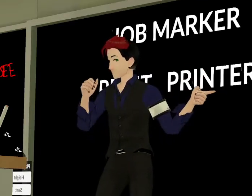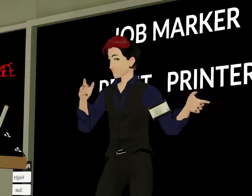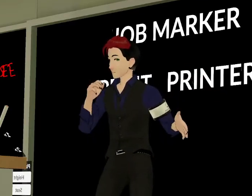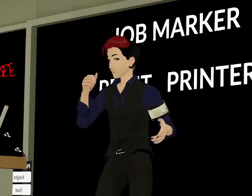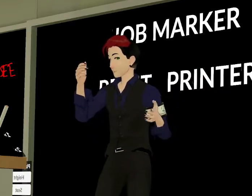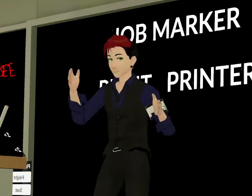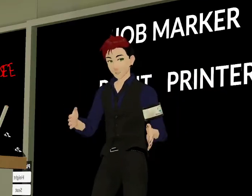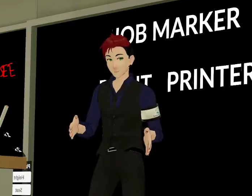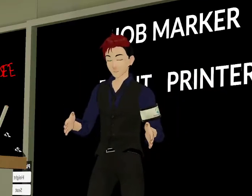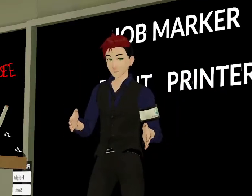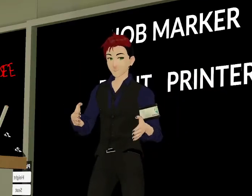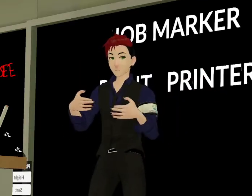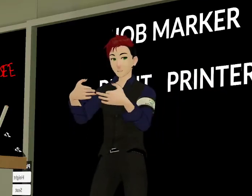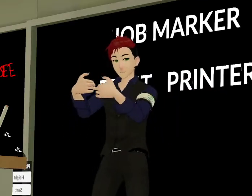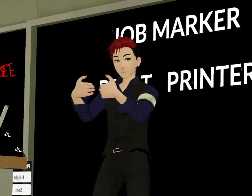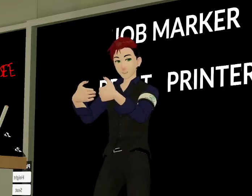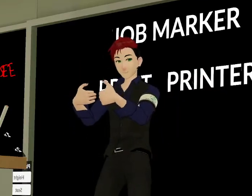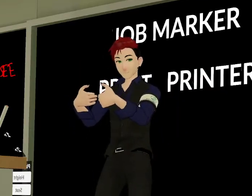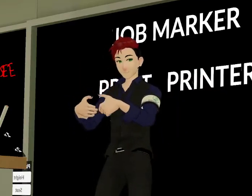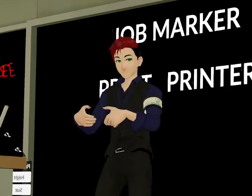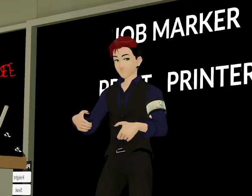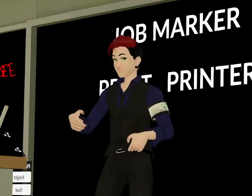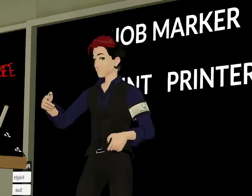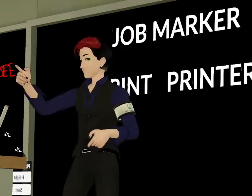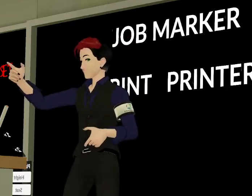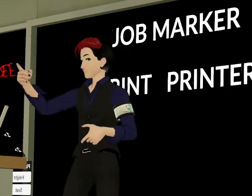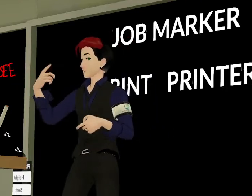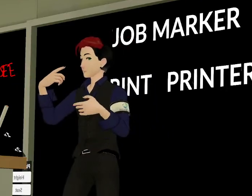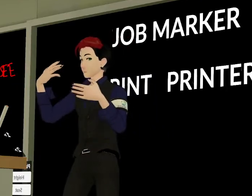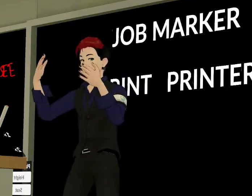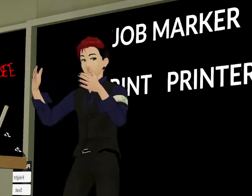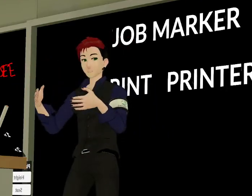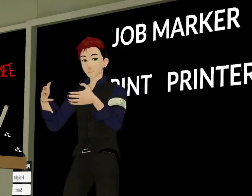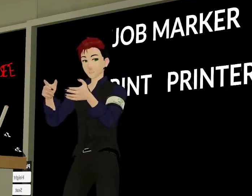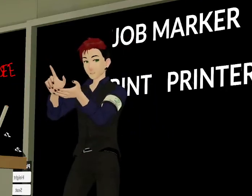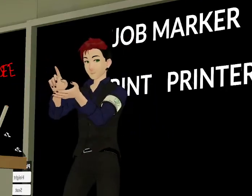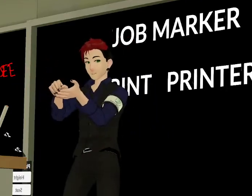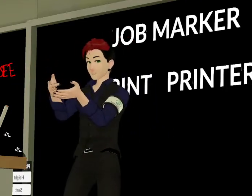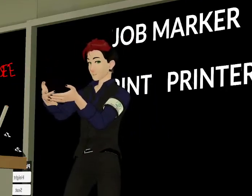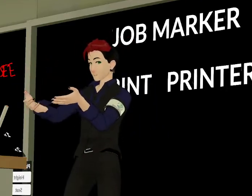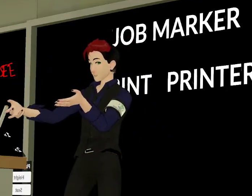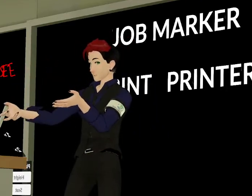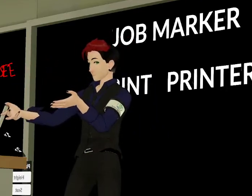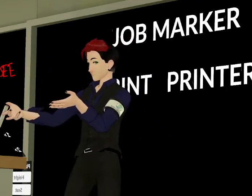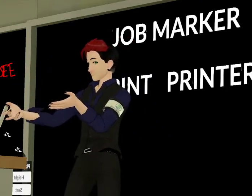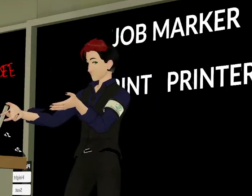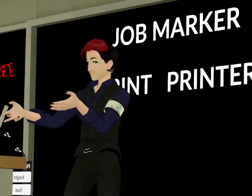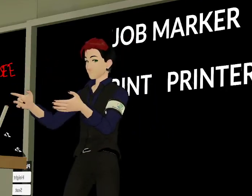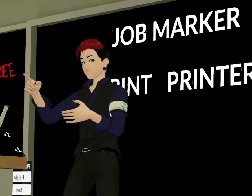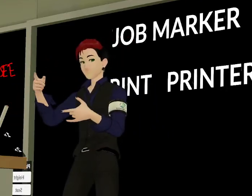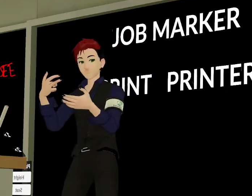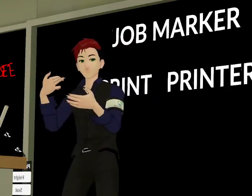a printer is not a person it's a machine one person said print thing